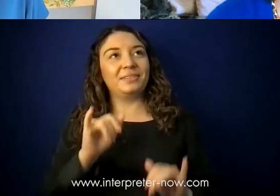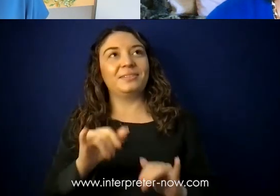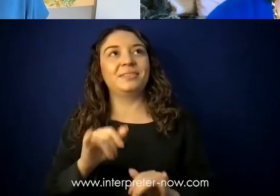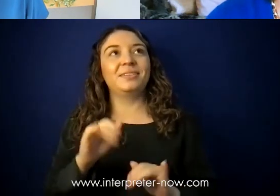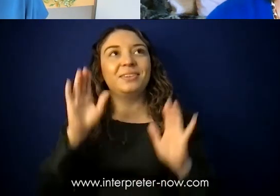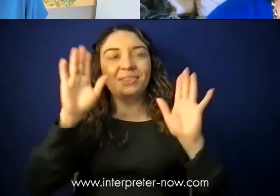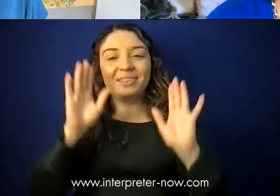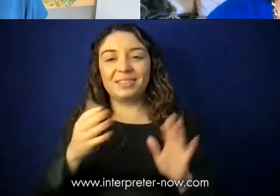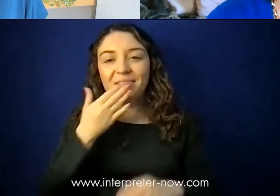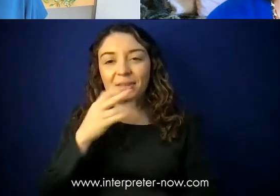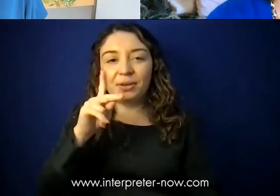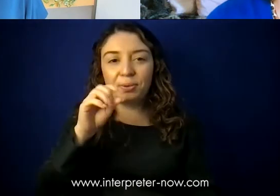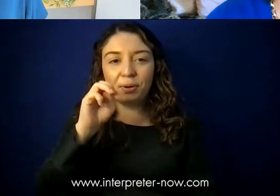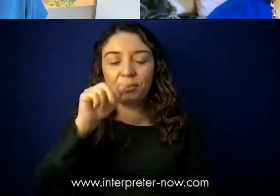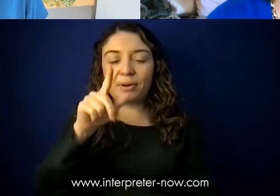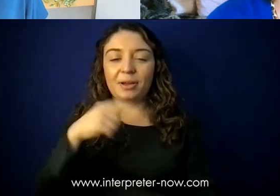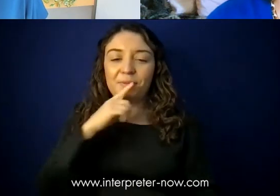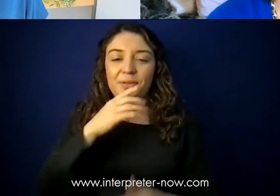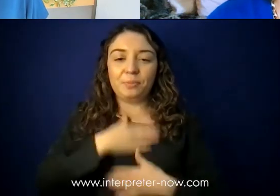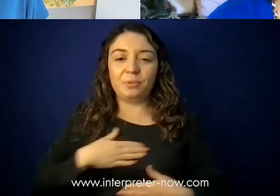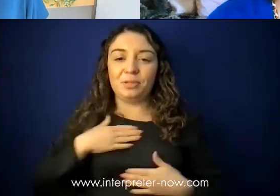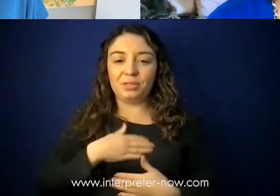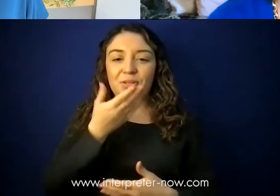Thank you, Komal, I really appreciate you!